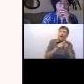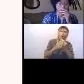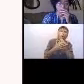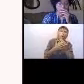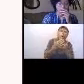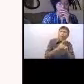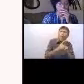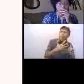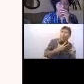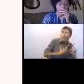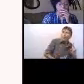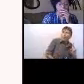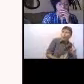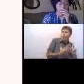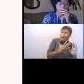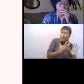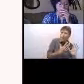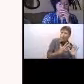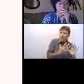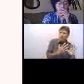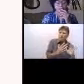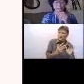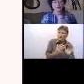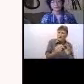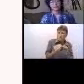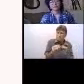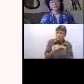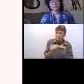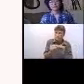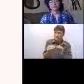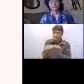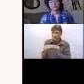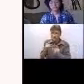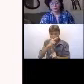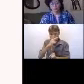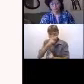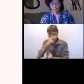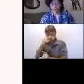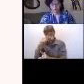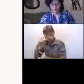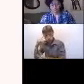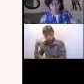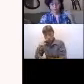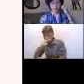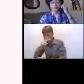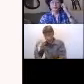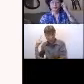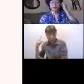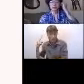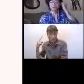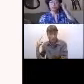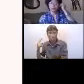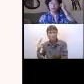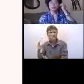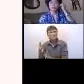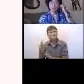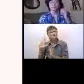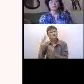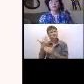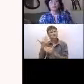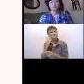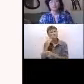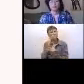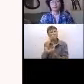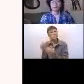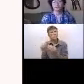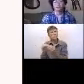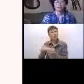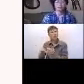when it comes to, you know, light skin versus dark skin. Skin whitening—this idea that